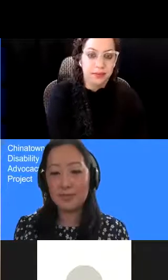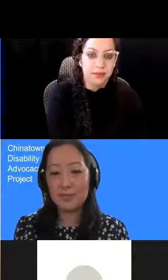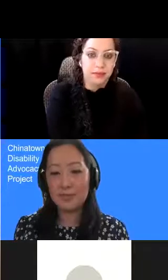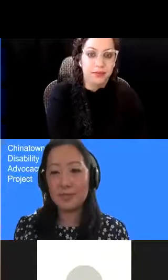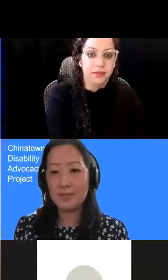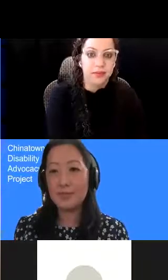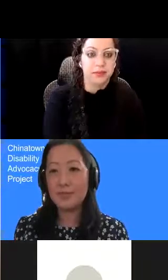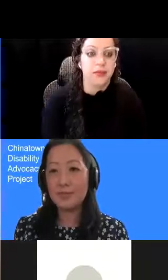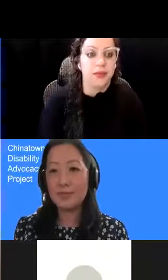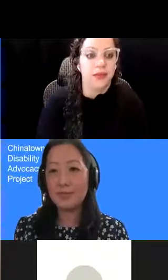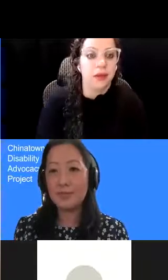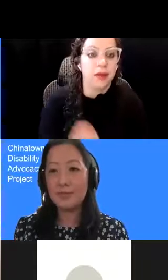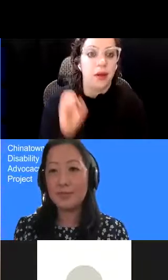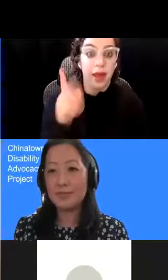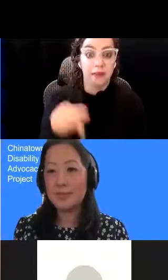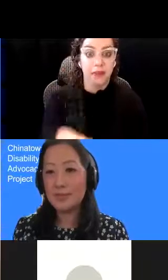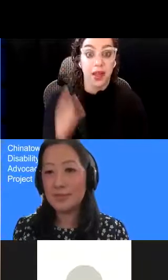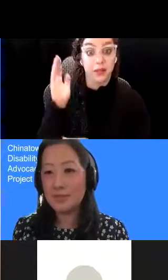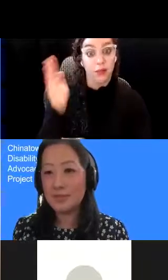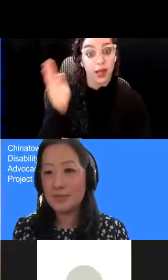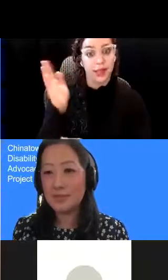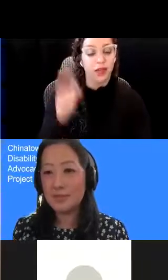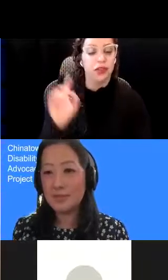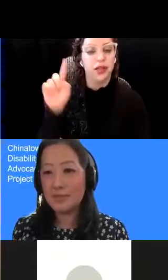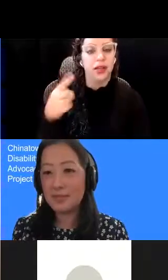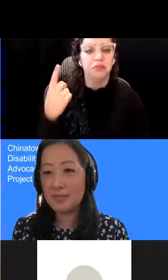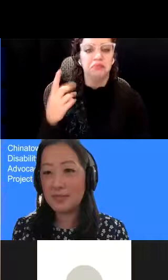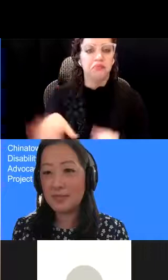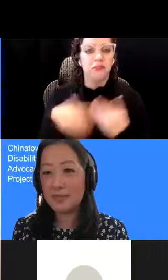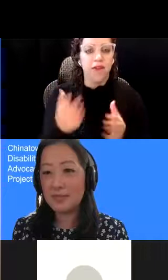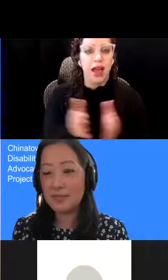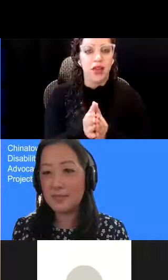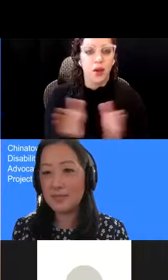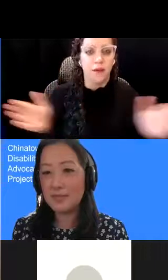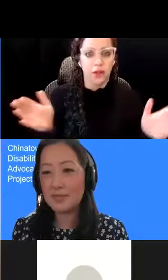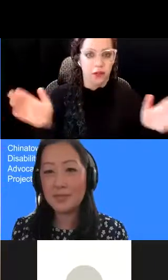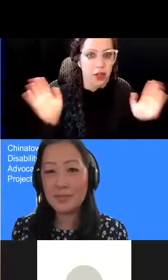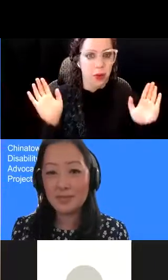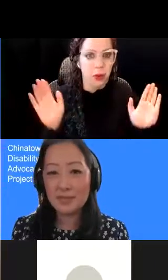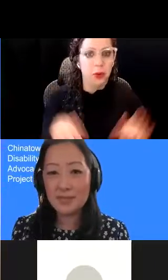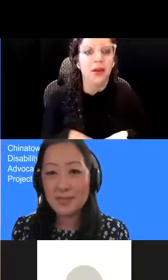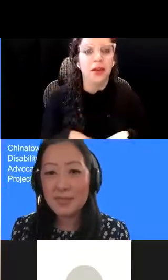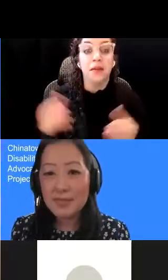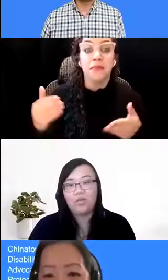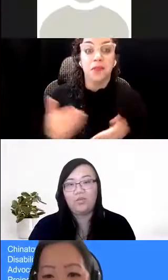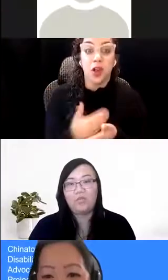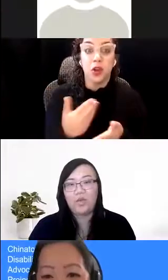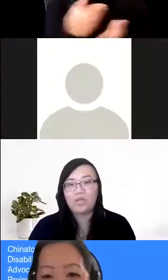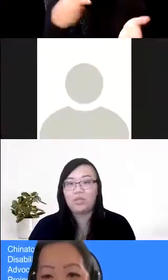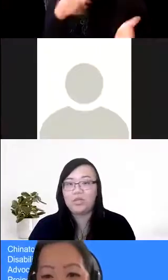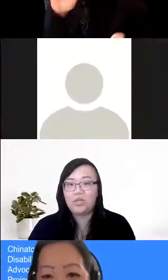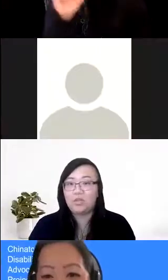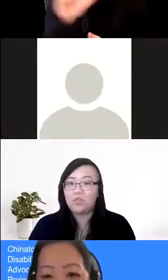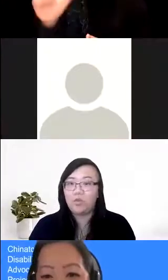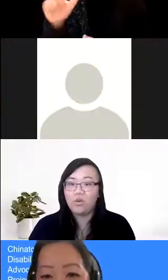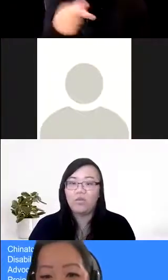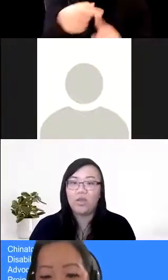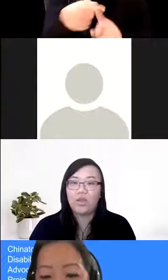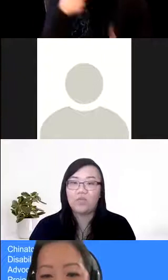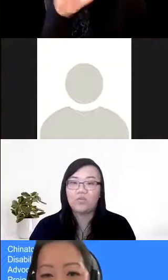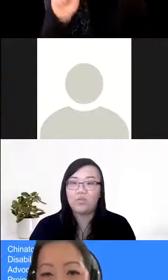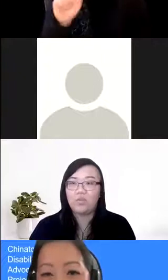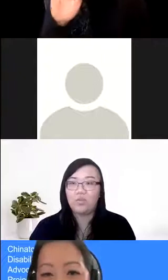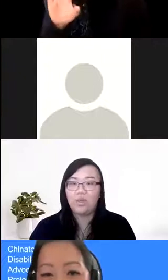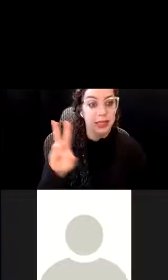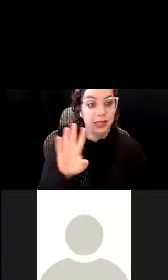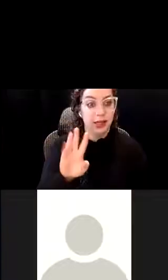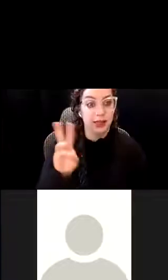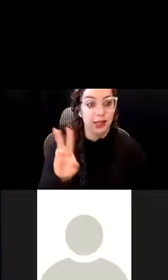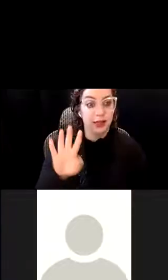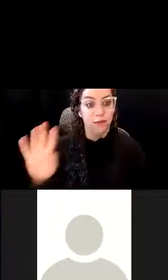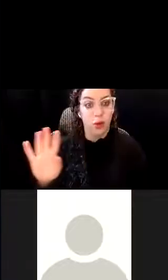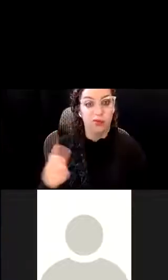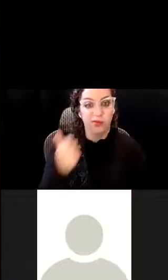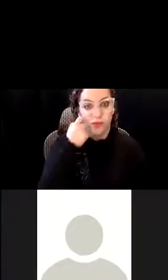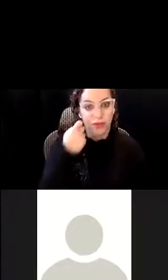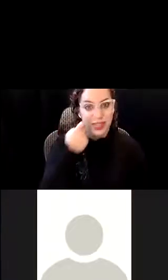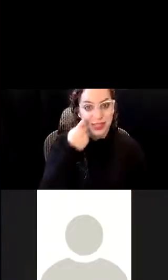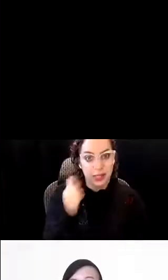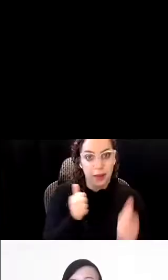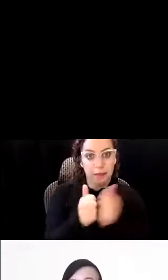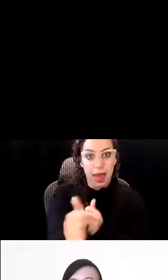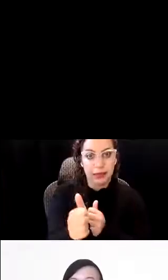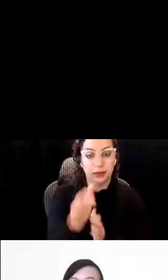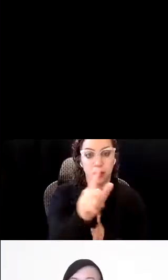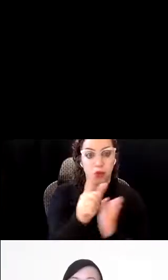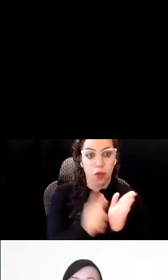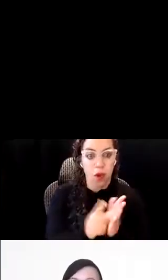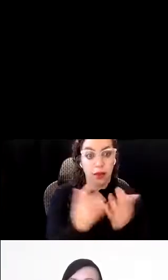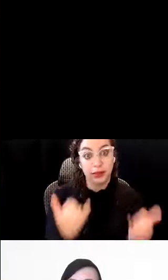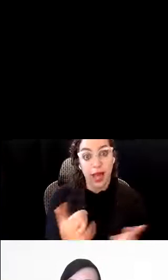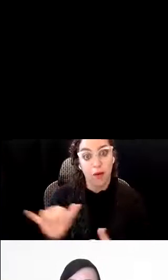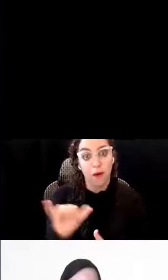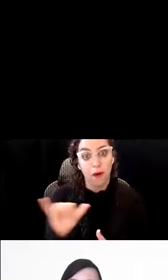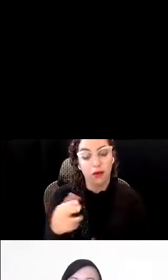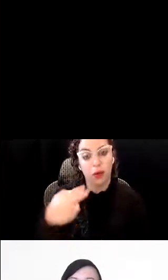Umm this presentation is just to provide an overview about the new bill S.B. 664 that has recently been passed into law and is now also called Act 66.